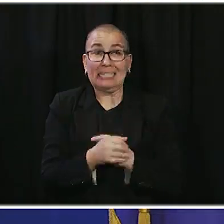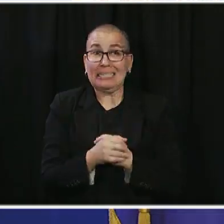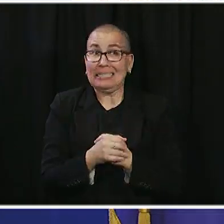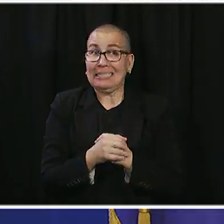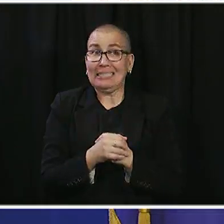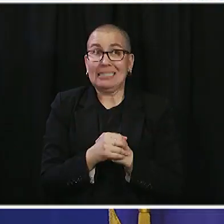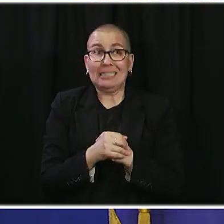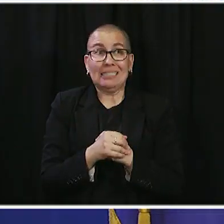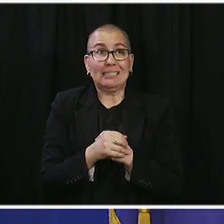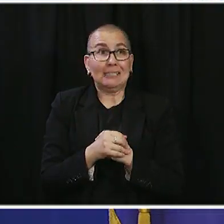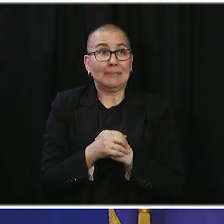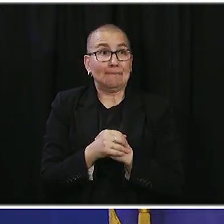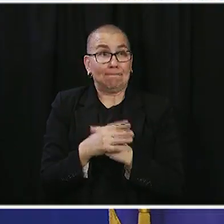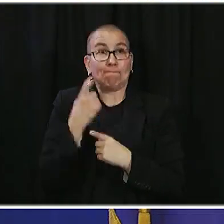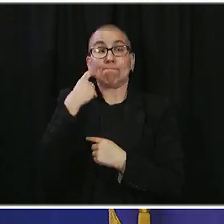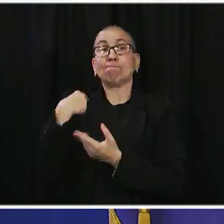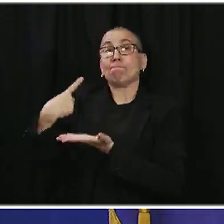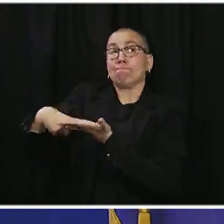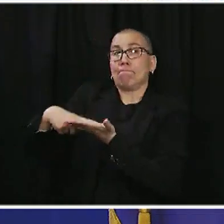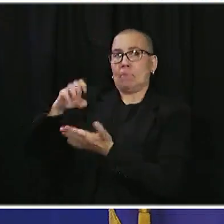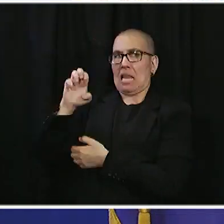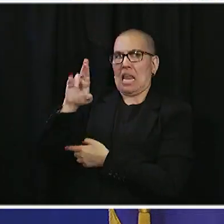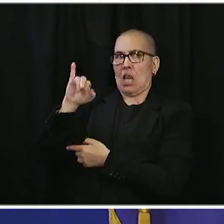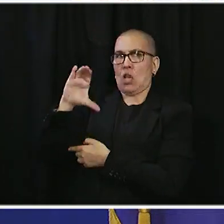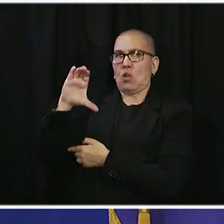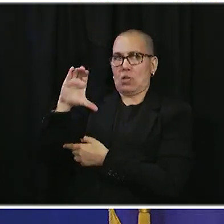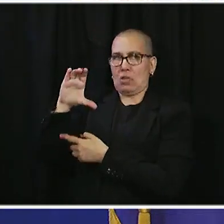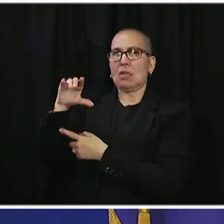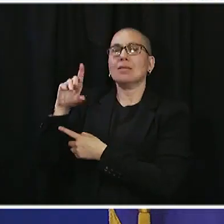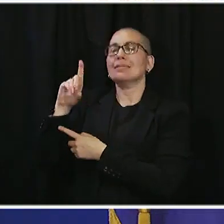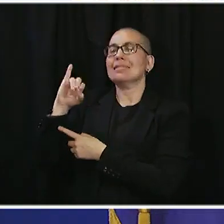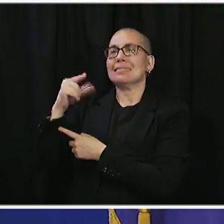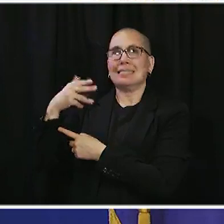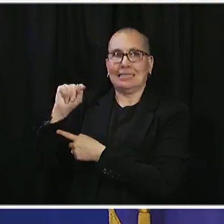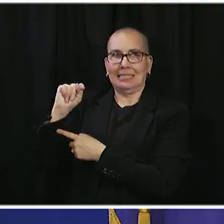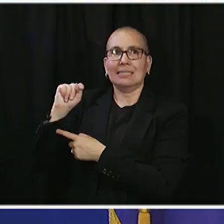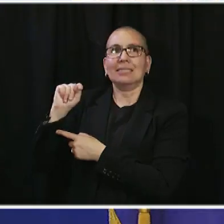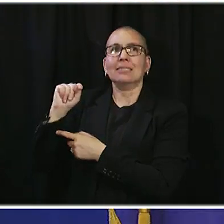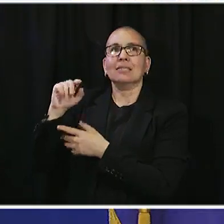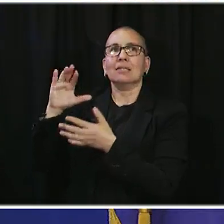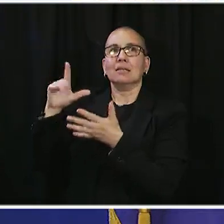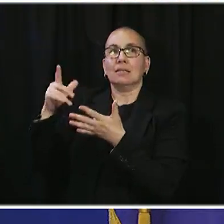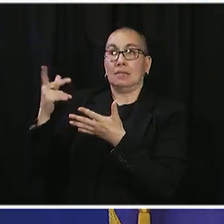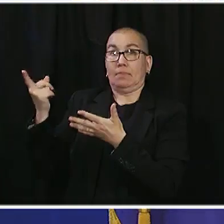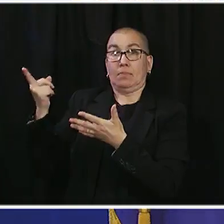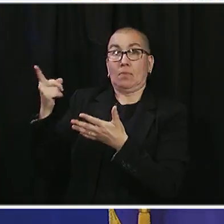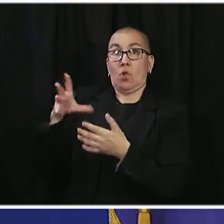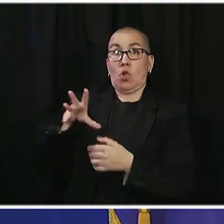SEEN IT, AND I -- I HAD HAD A MESSAGE BACK AND FORTH WITH ERIC DAYTON AND THE FOLKS AT THE BACHELOR FARMER AND TALKING